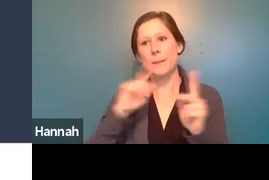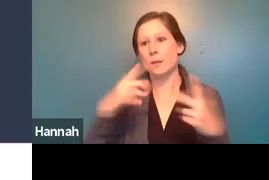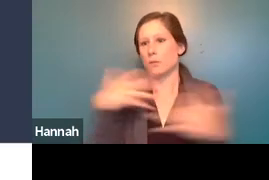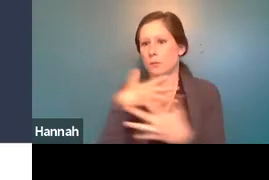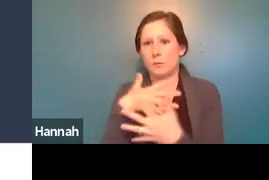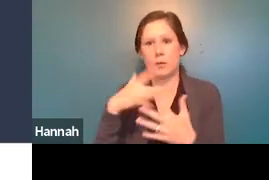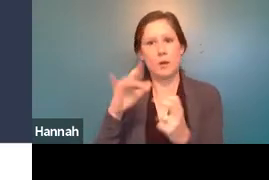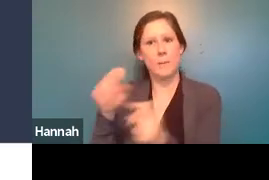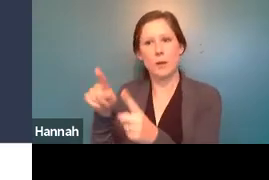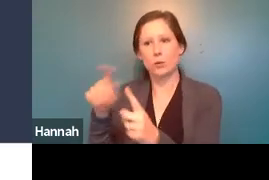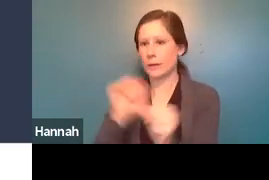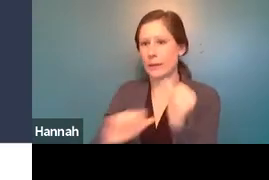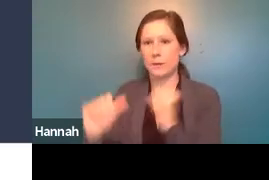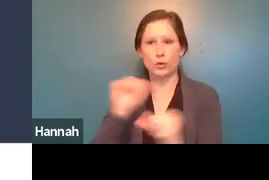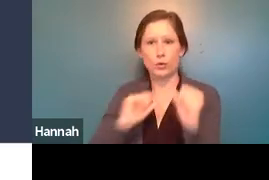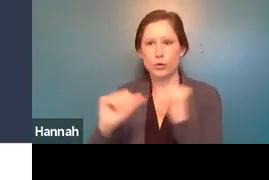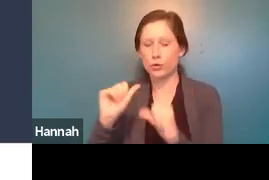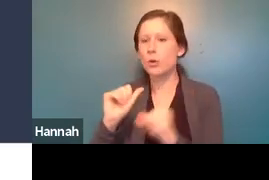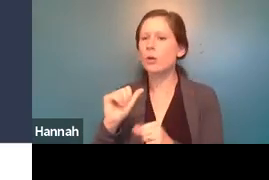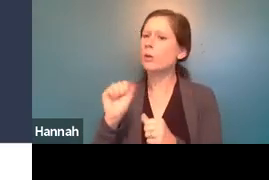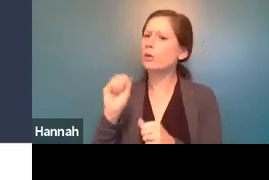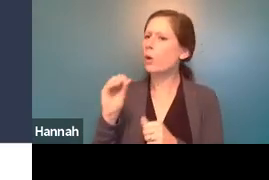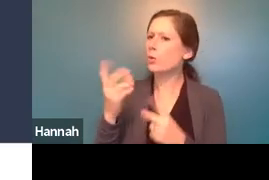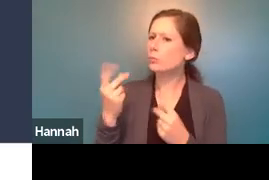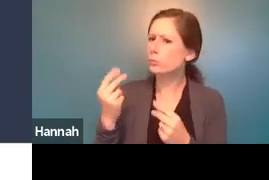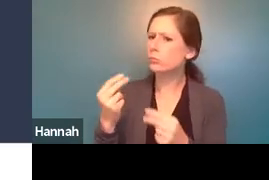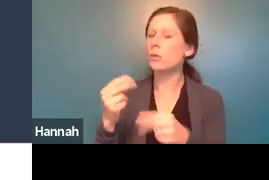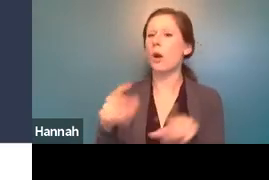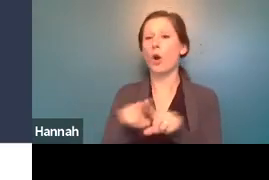you tackling that logistically and also making the audiences feel comfortable?